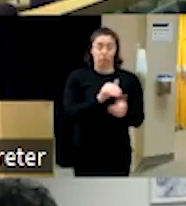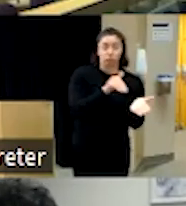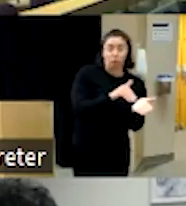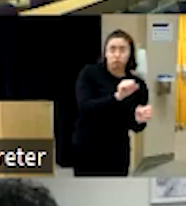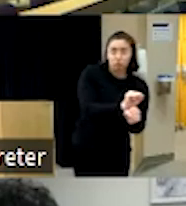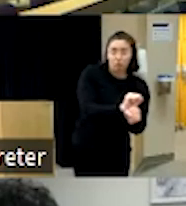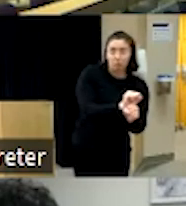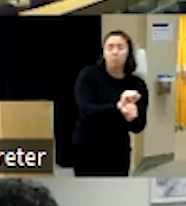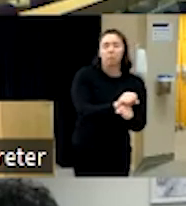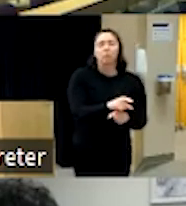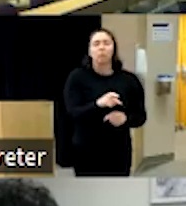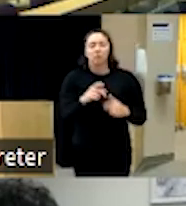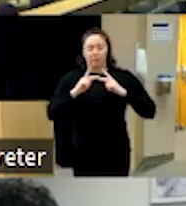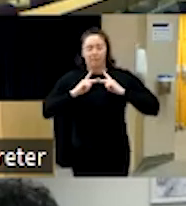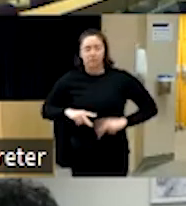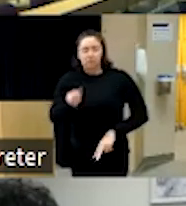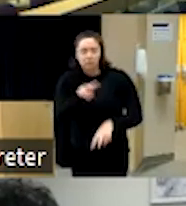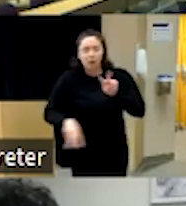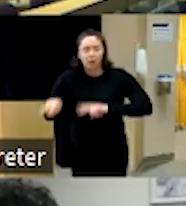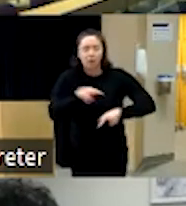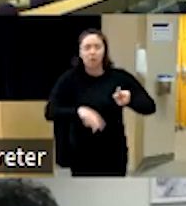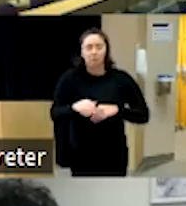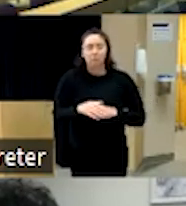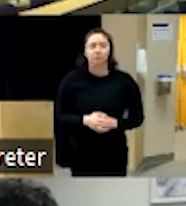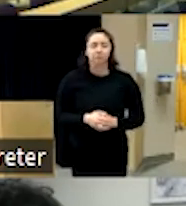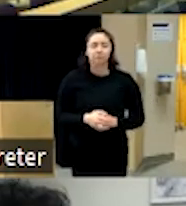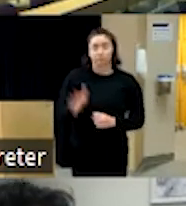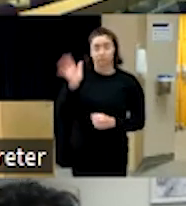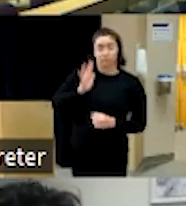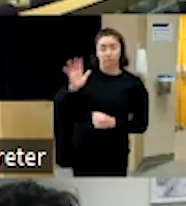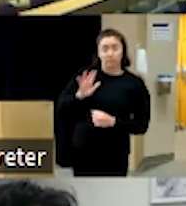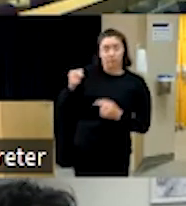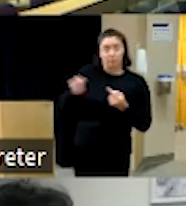history and the physical exam we look into what has done in terms of the diagnostic and